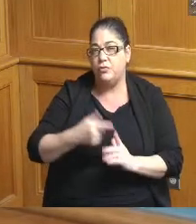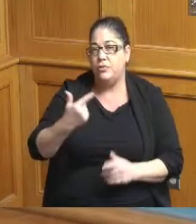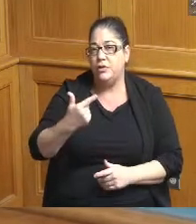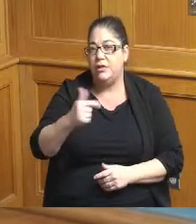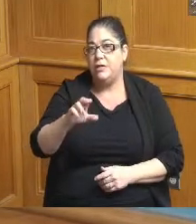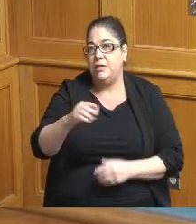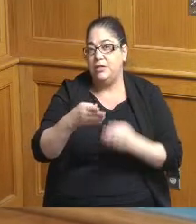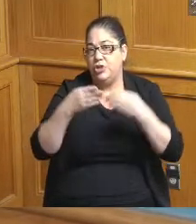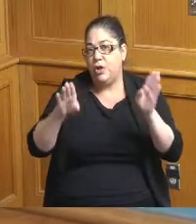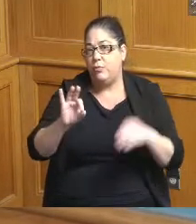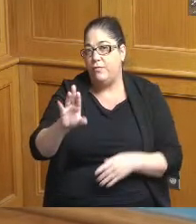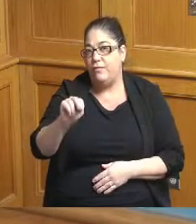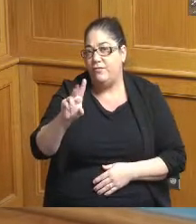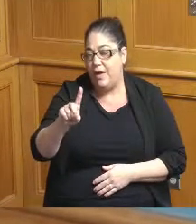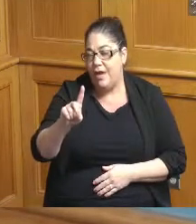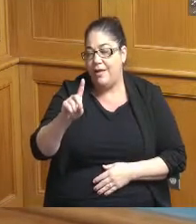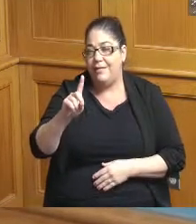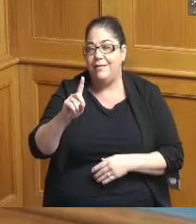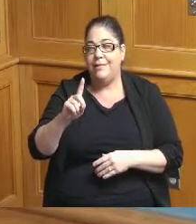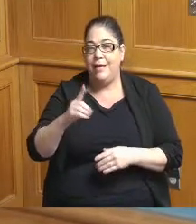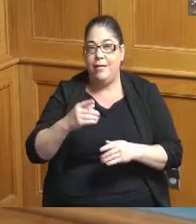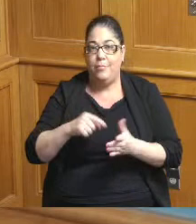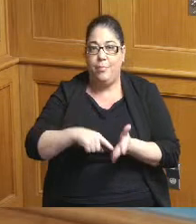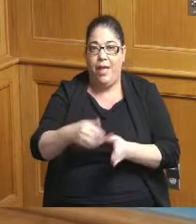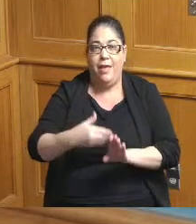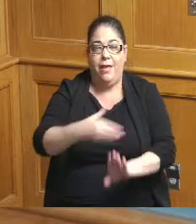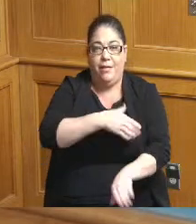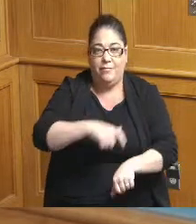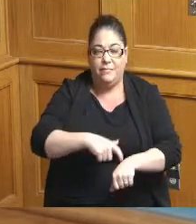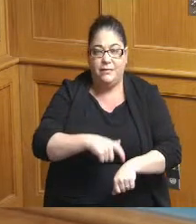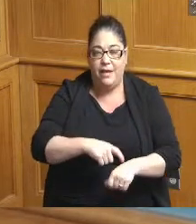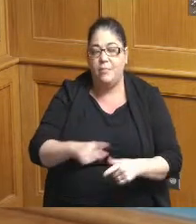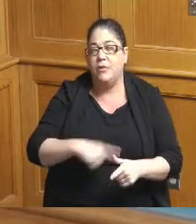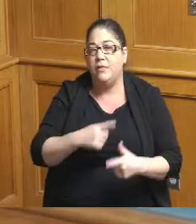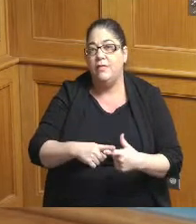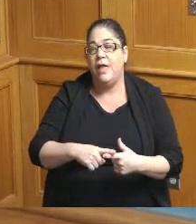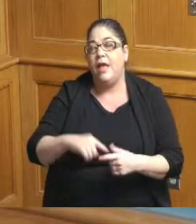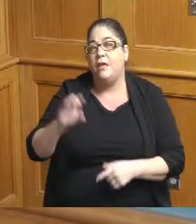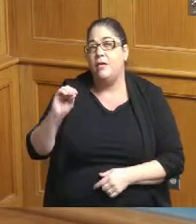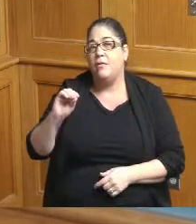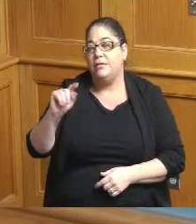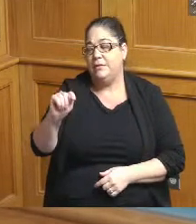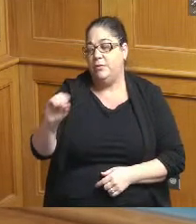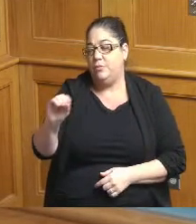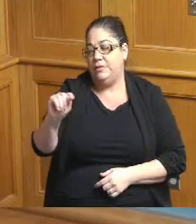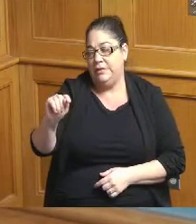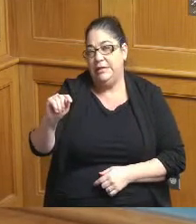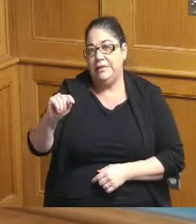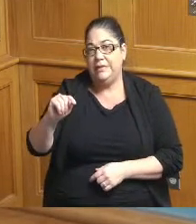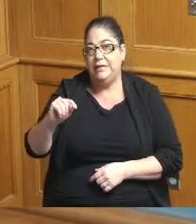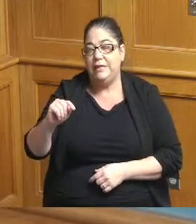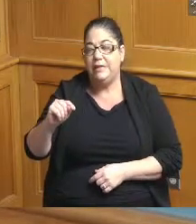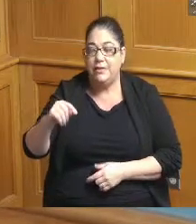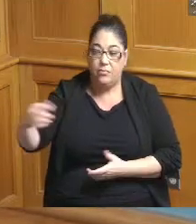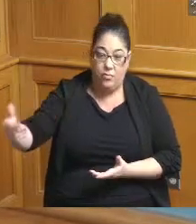be repaid with County residual transient occupancy tax proceeds as the fund recovers from the impacts